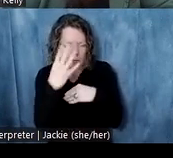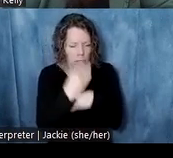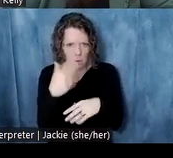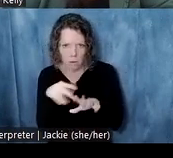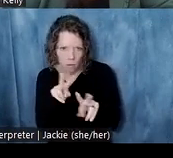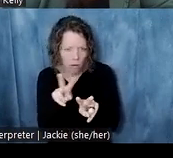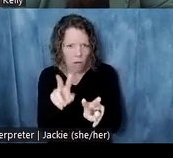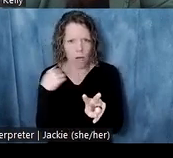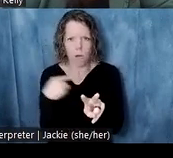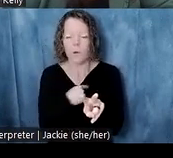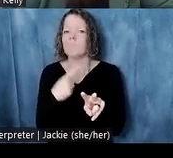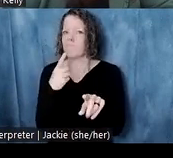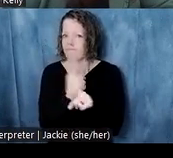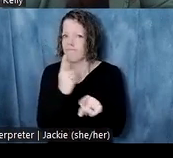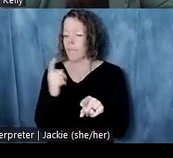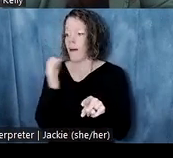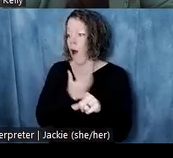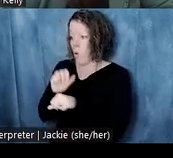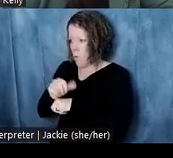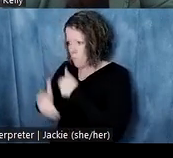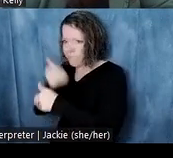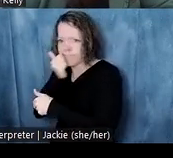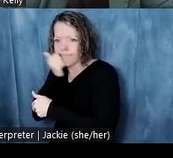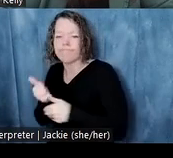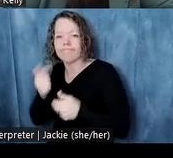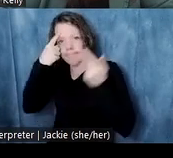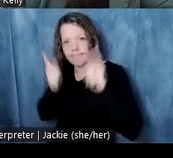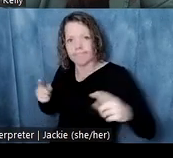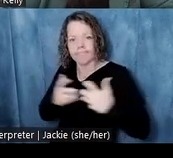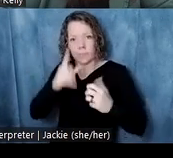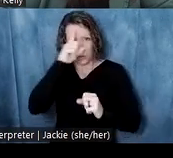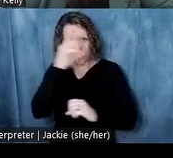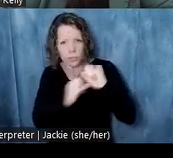with the strategic priorities of the Department of Mental Health, benefits the residents of